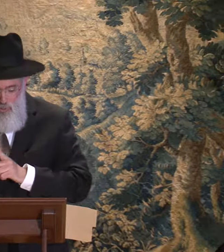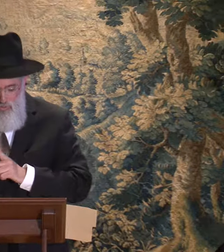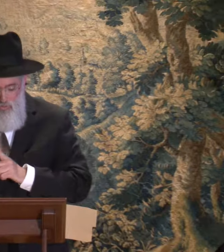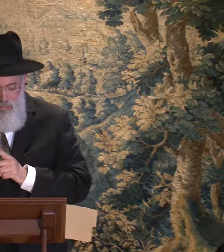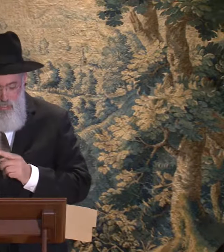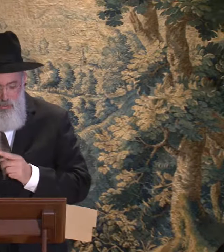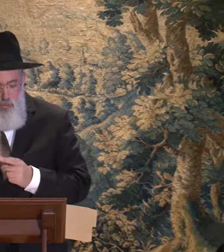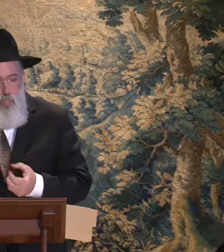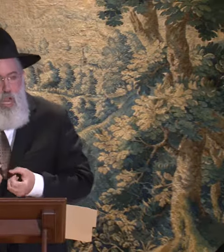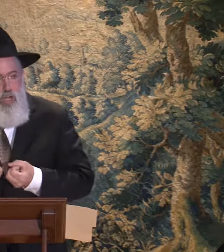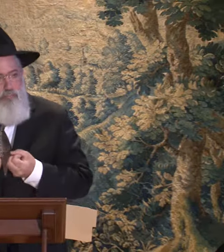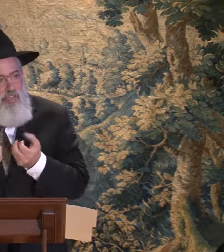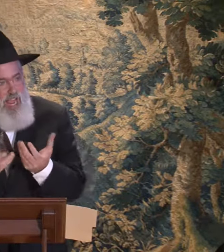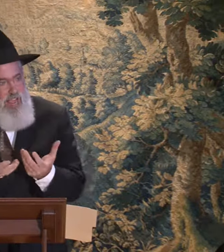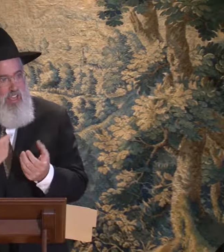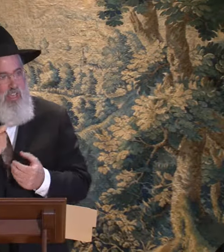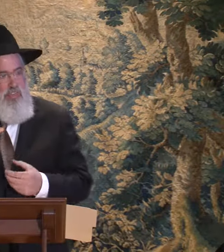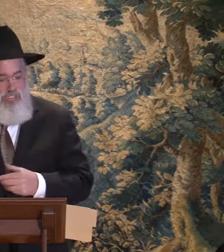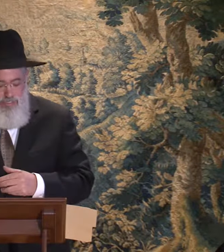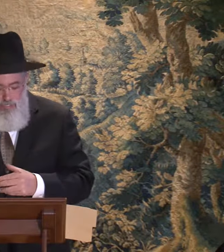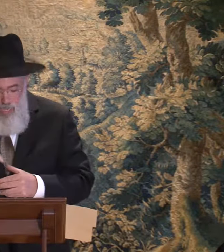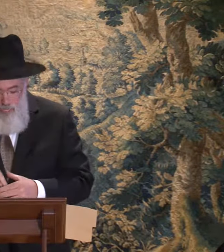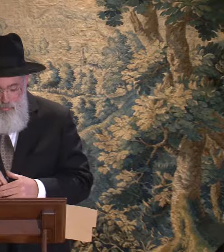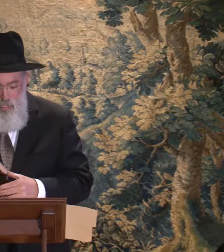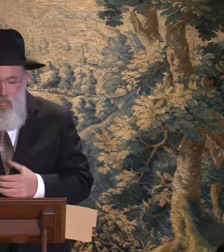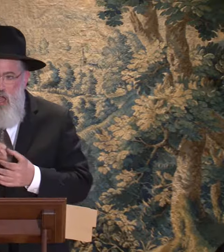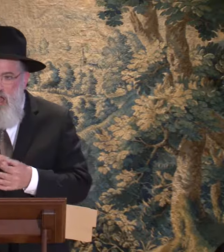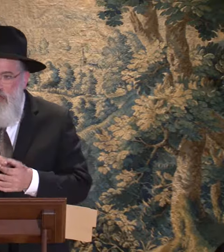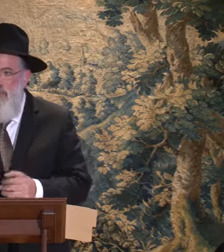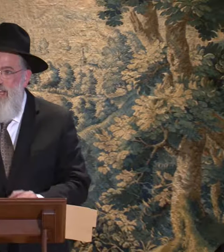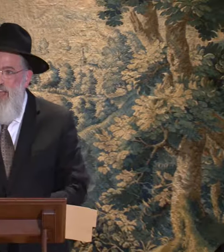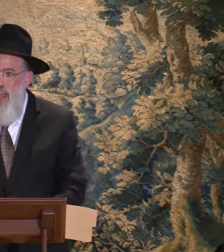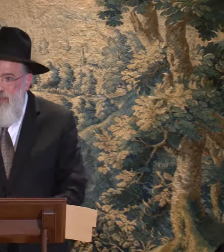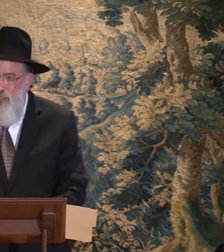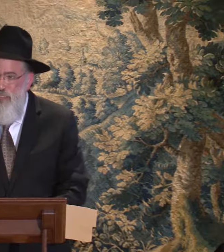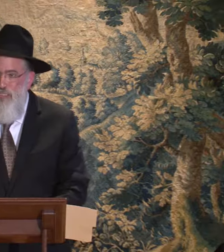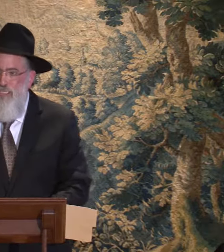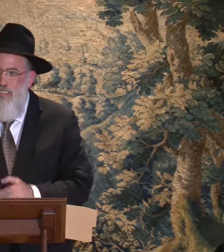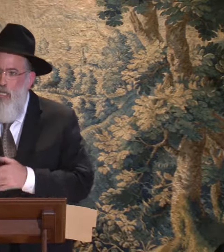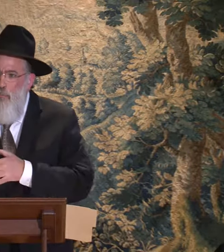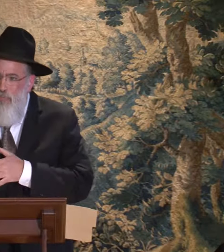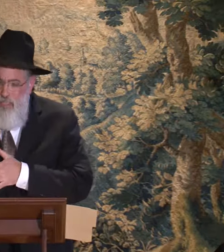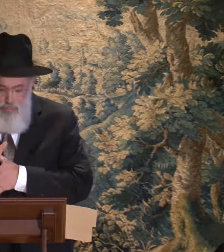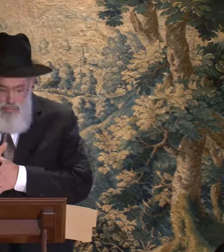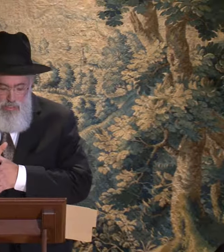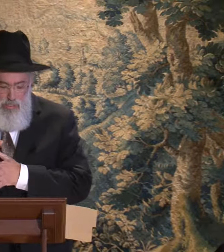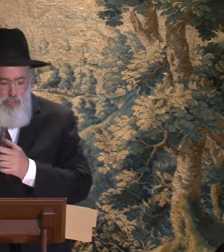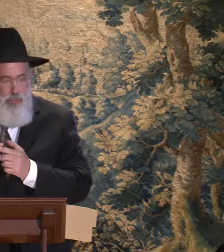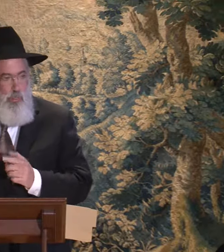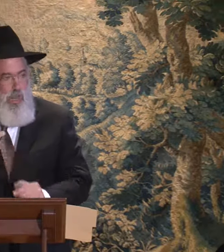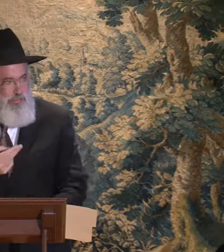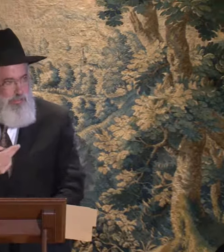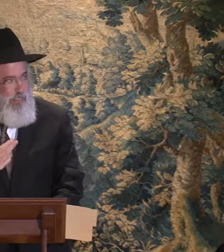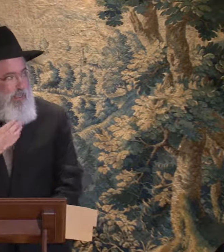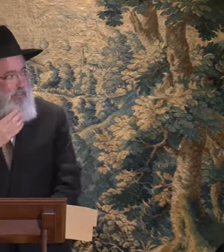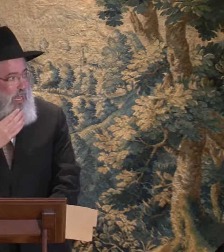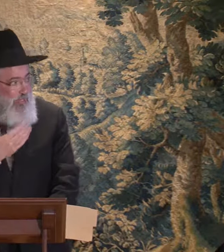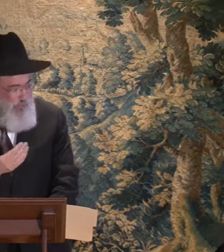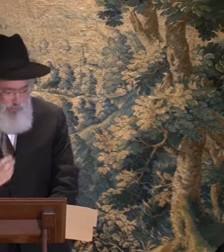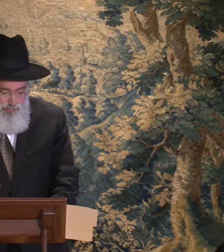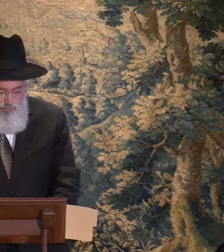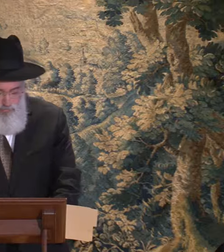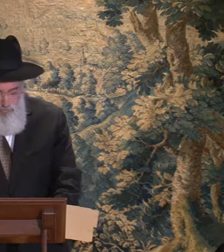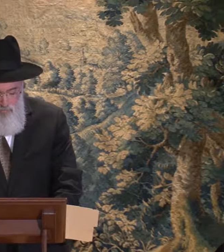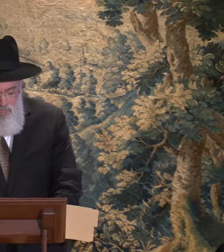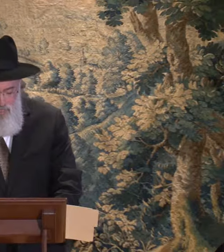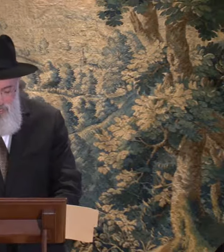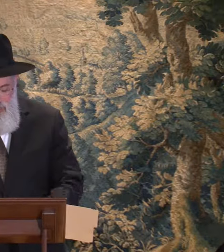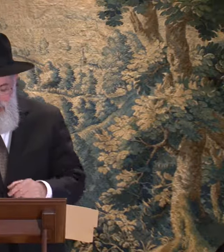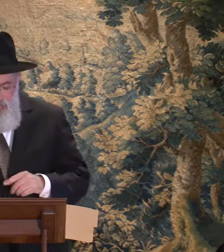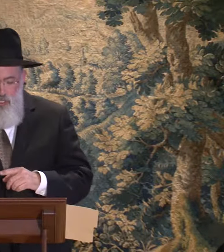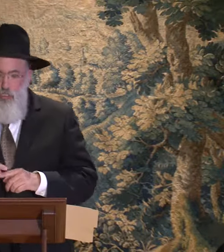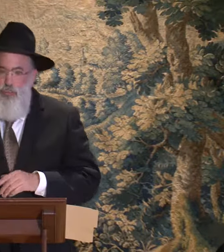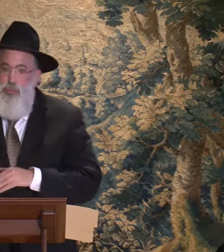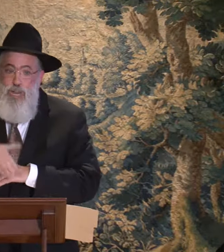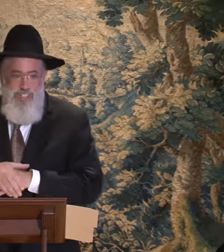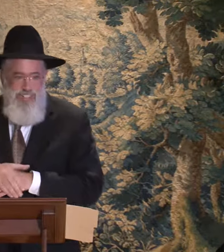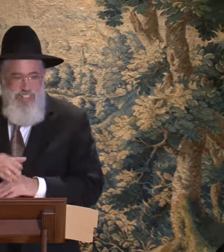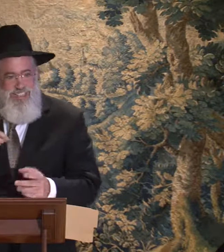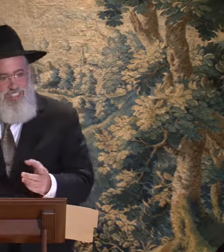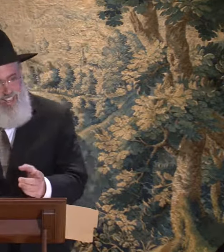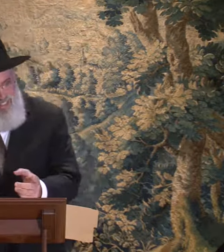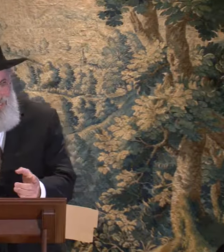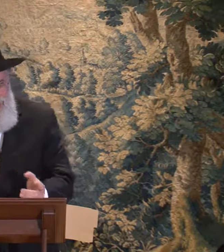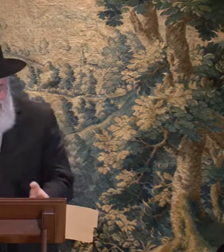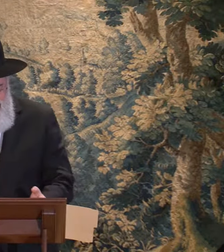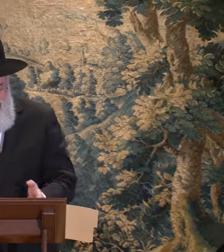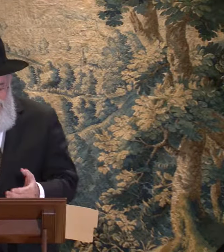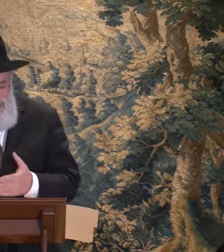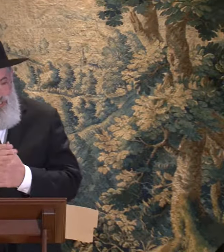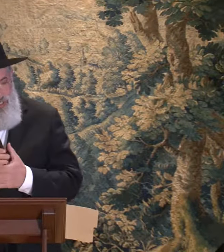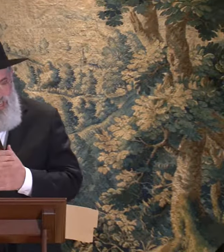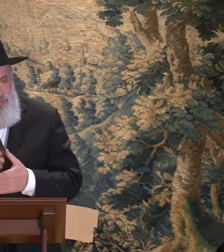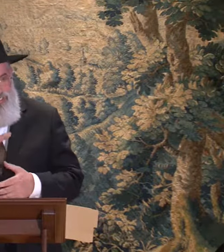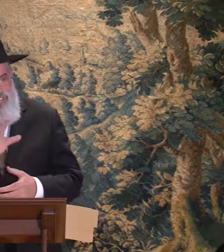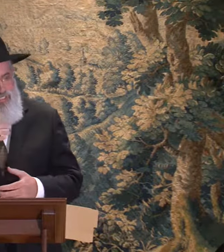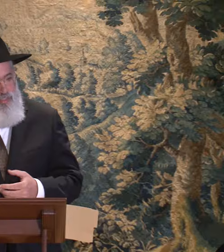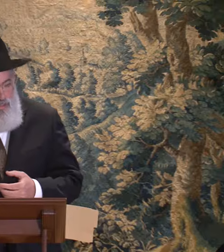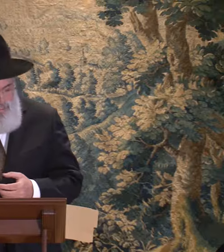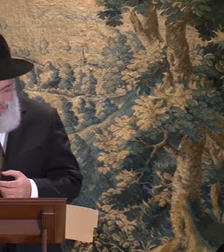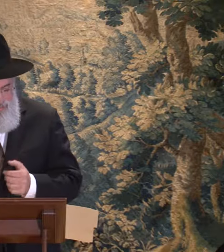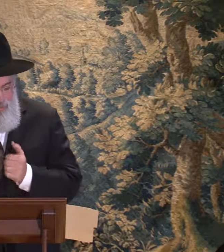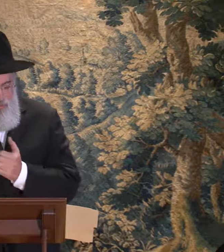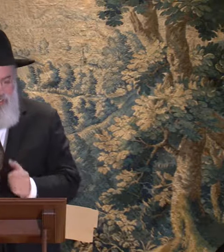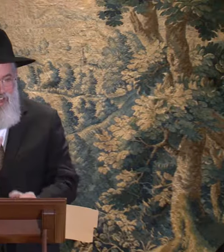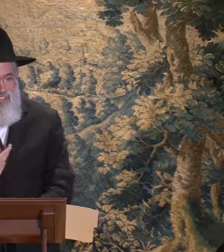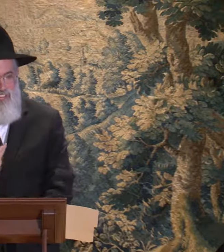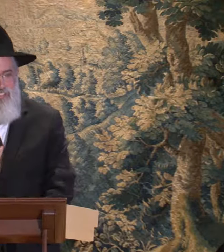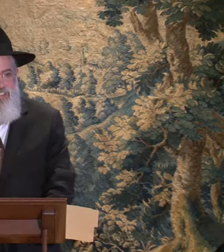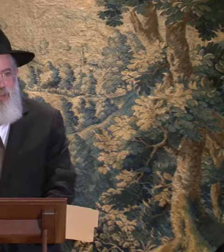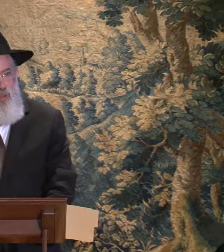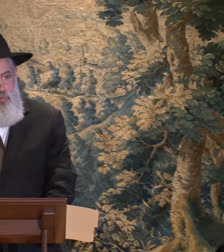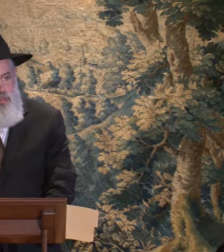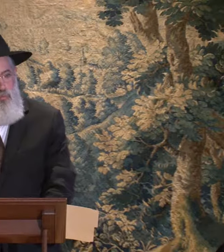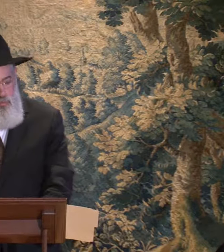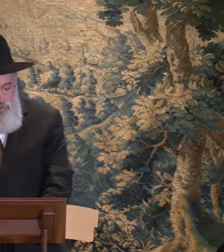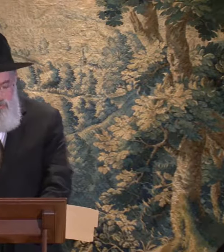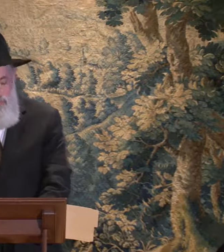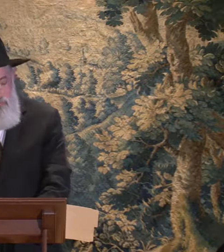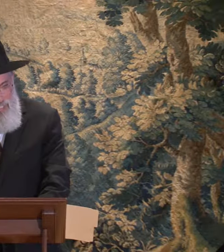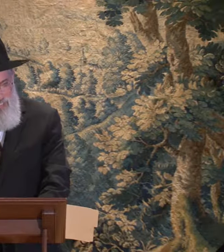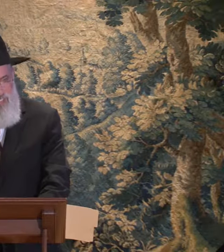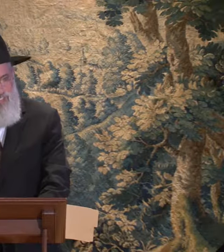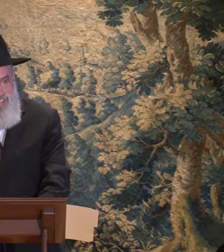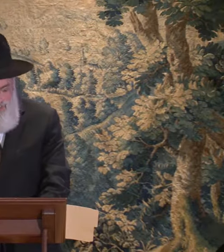laughter - to that single America service starts with us we were there